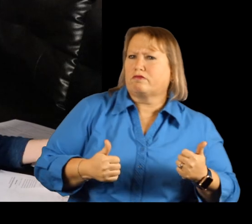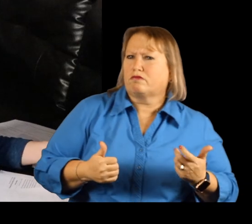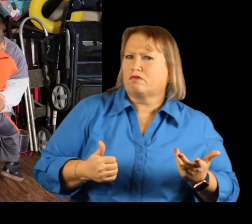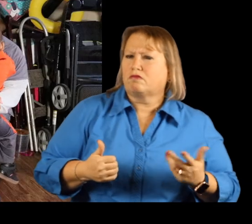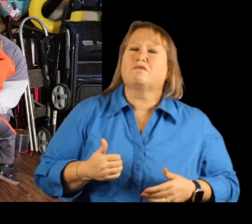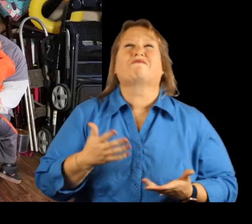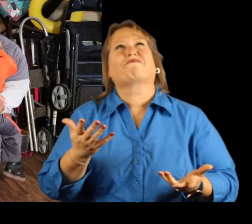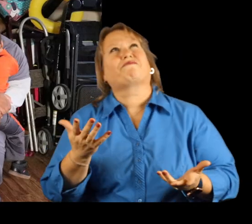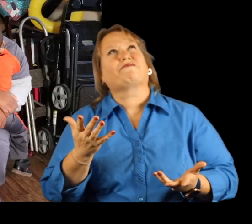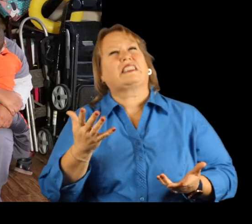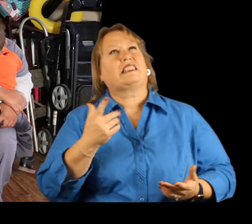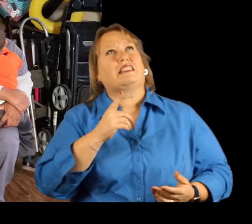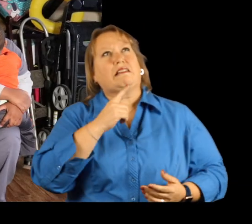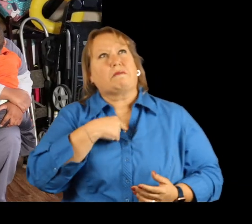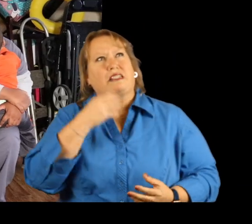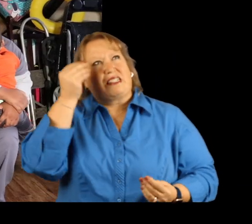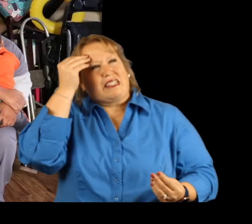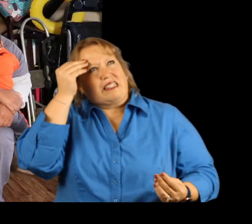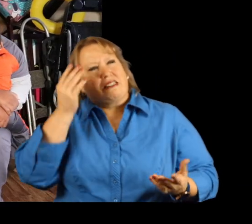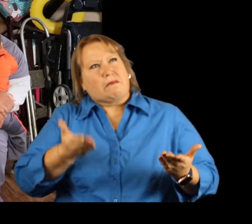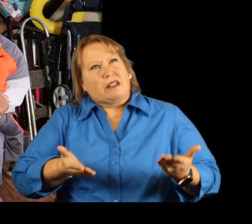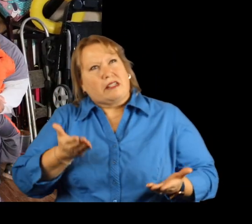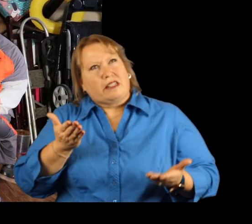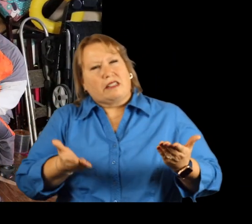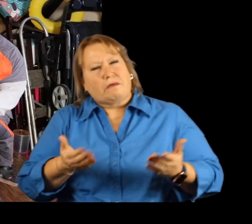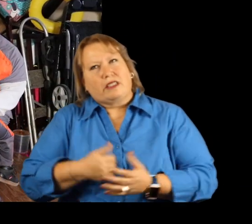It was maybe....um......